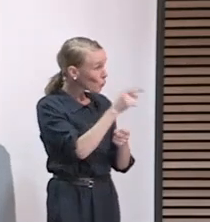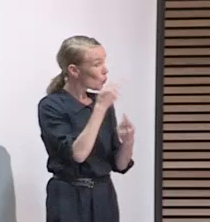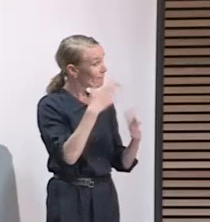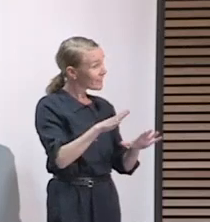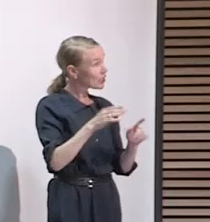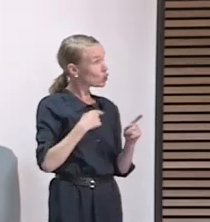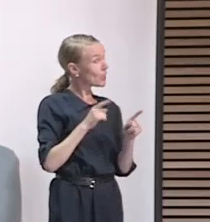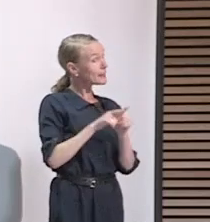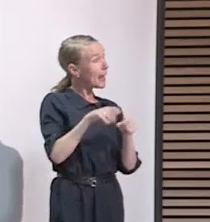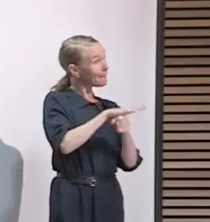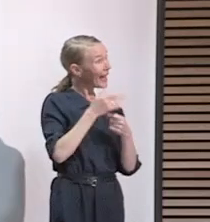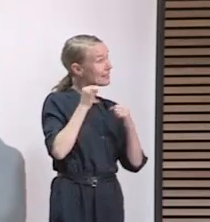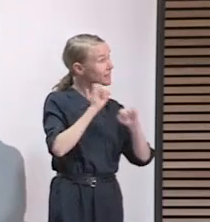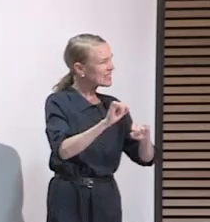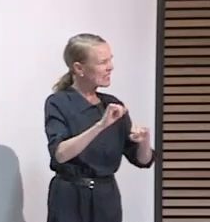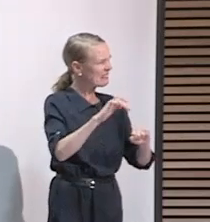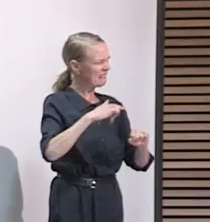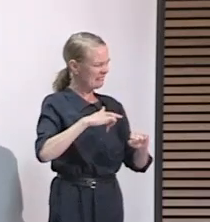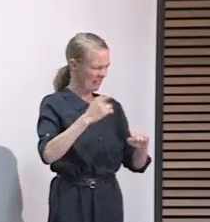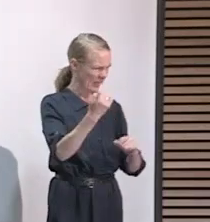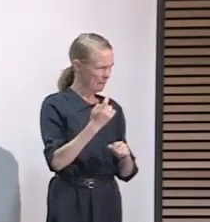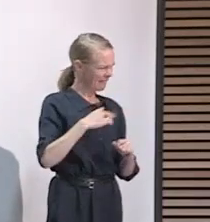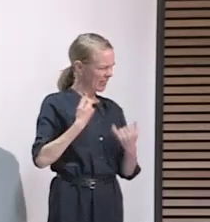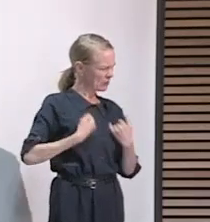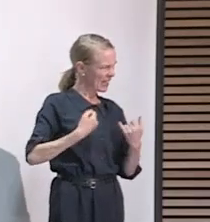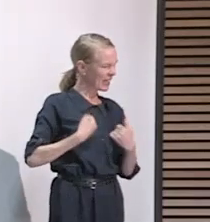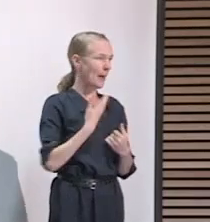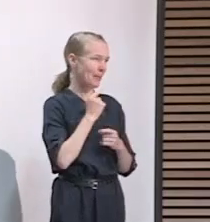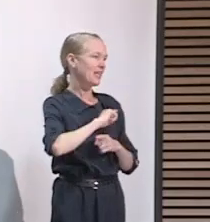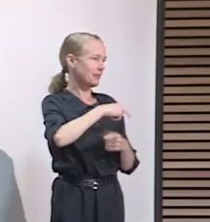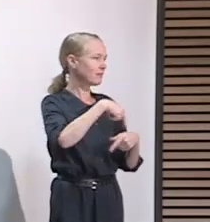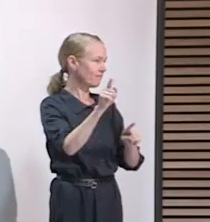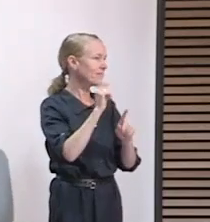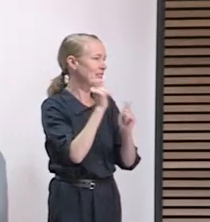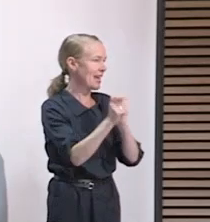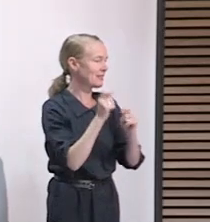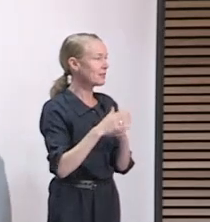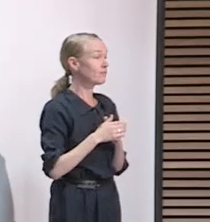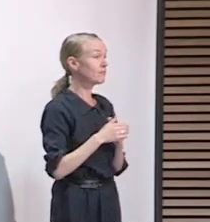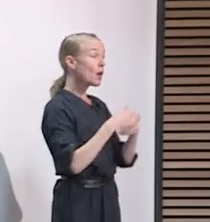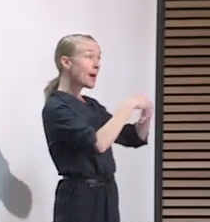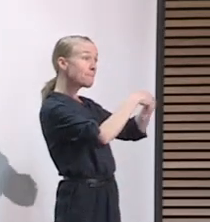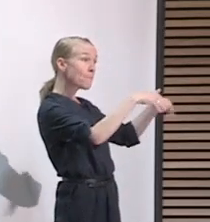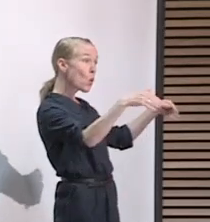from Rotorua and another place. We want people who went